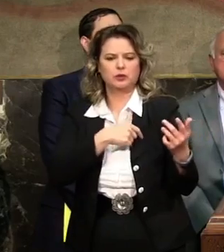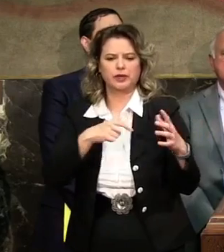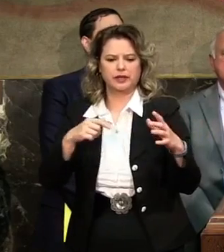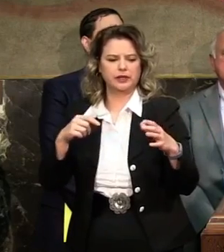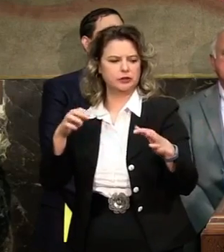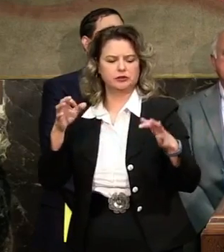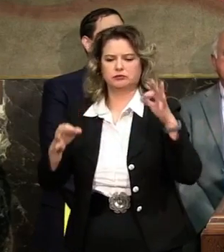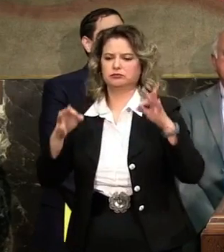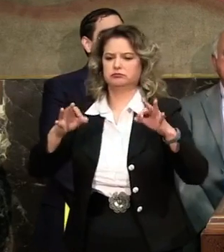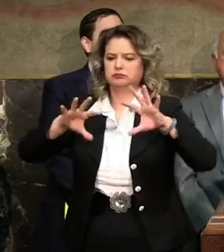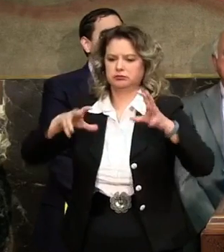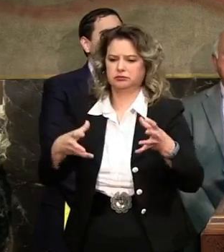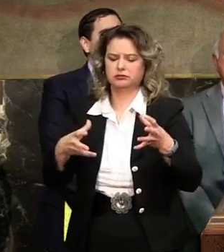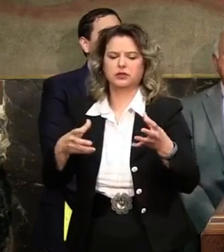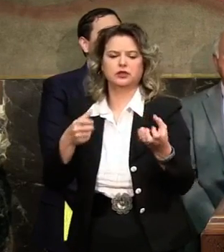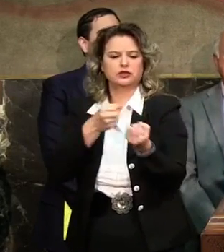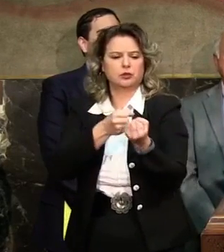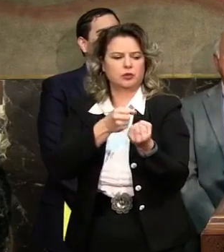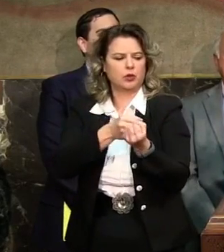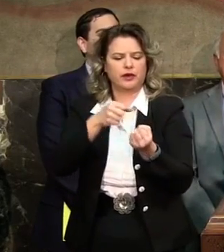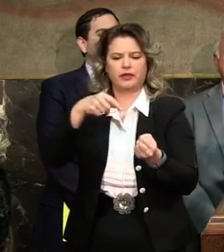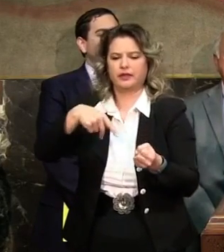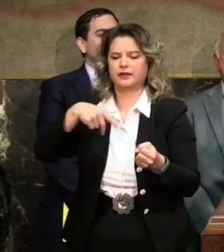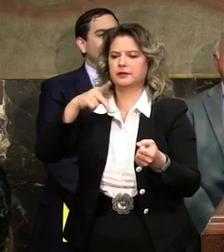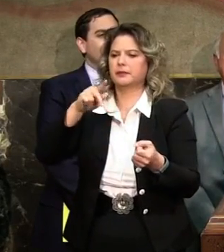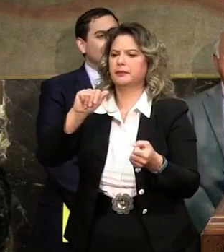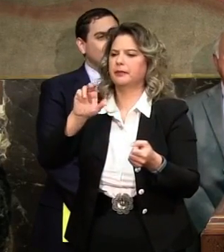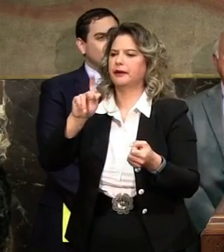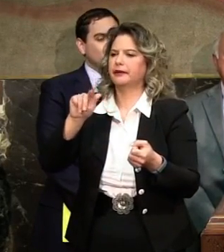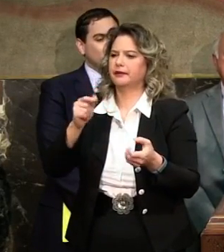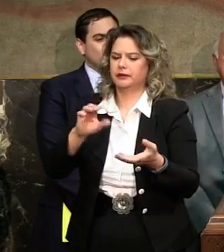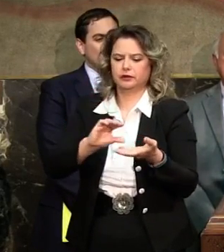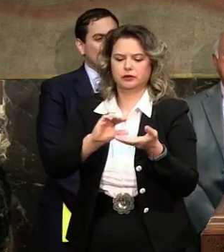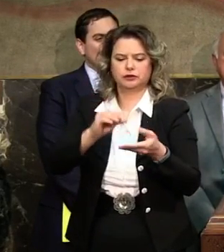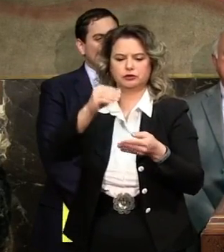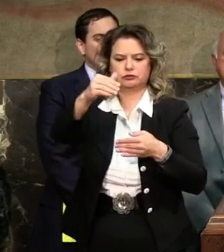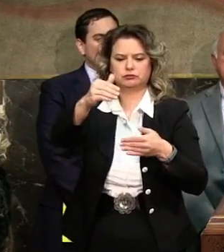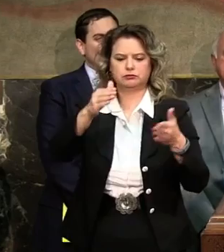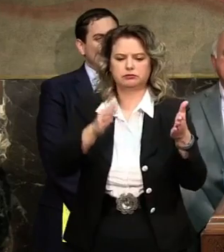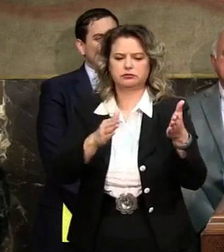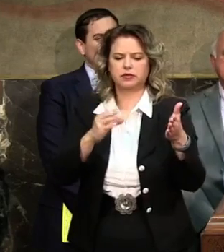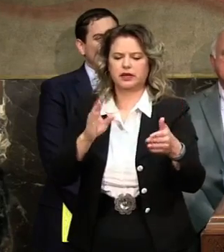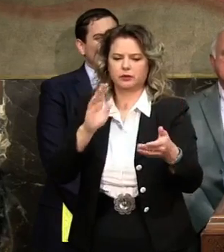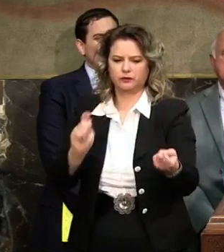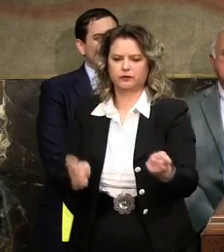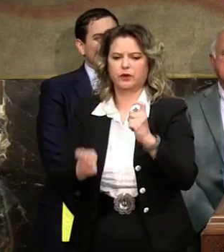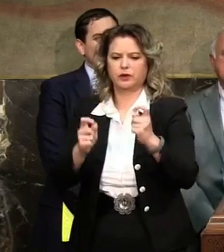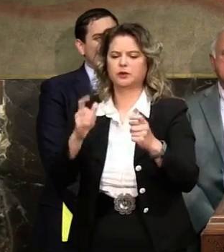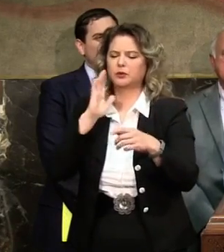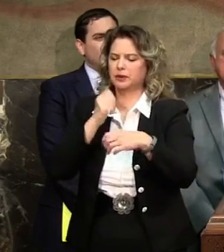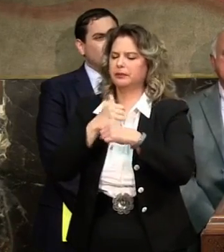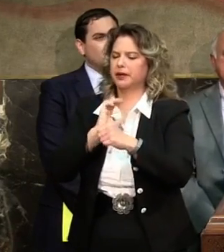reforms it's going to make our state better and and we in Louisiana want to